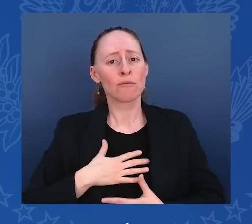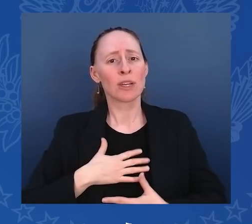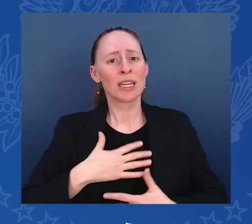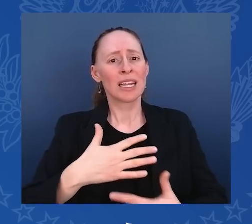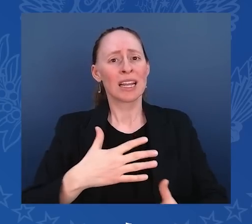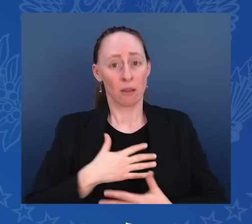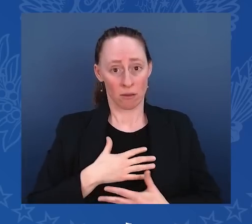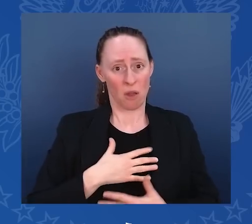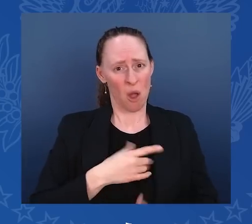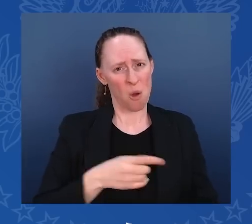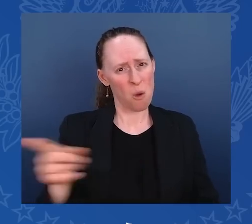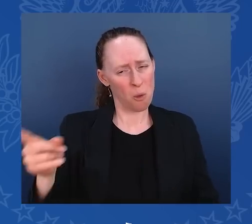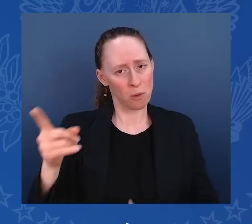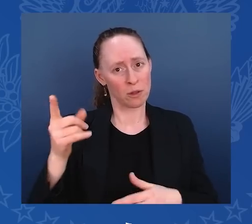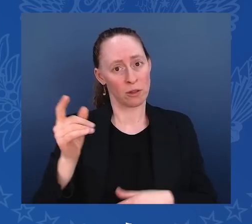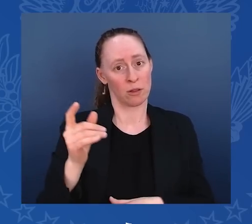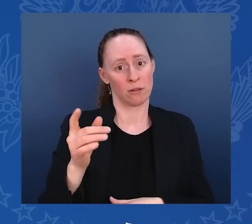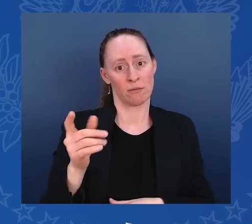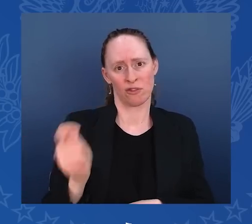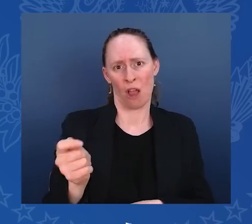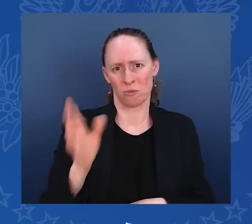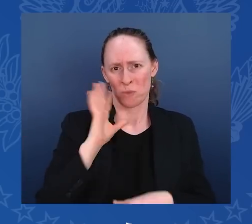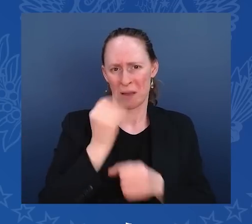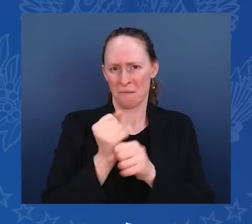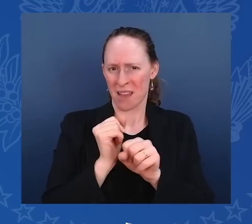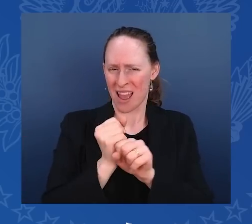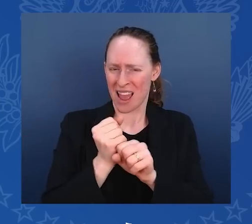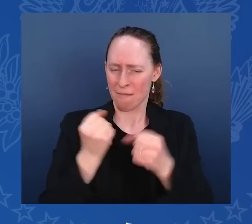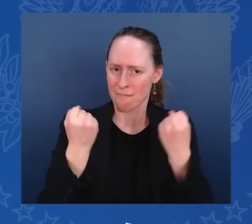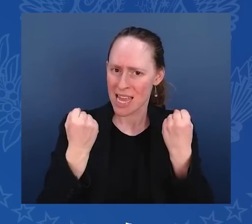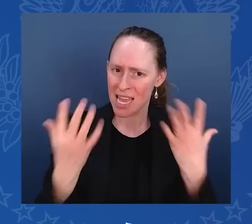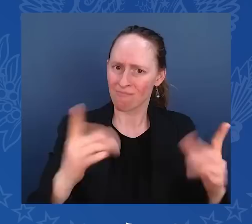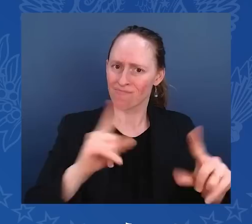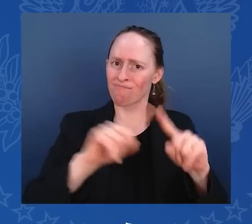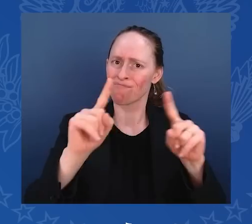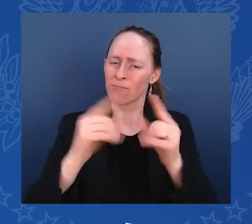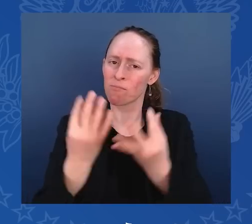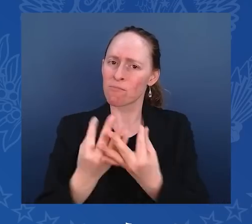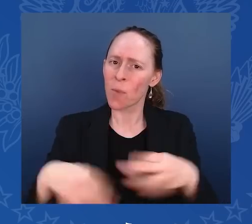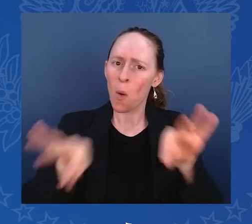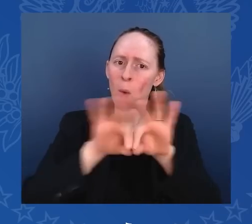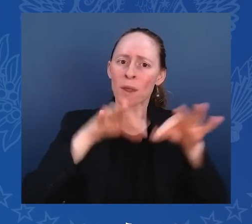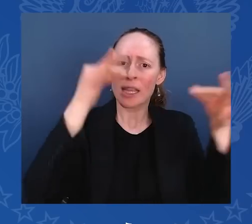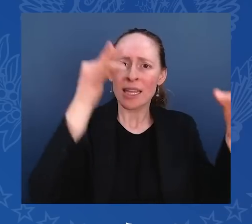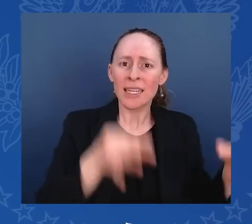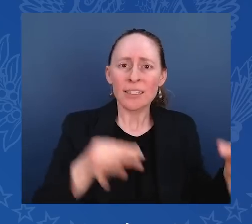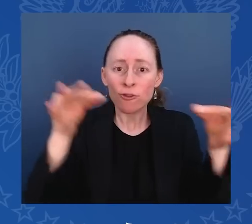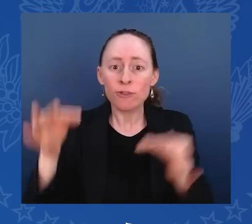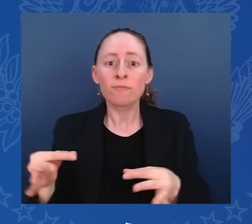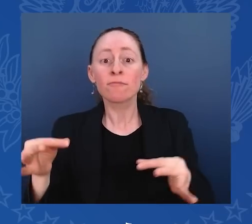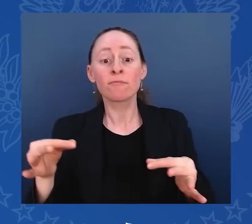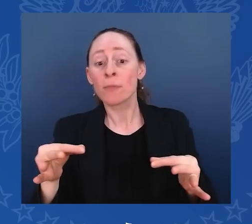of other branches of government, including Congress and the executive branch when they overreach and run afoul of the constitutional